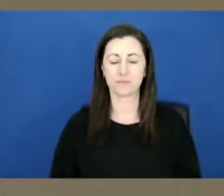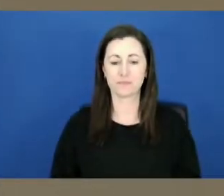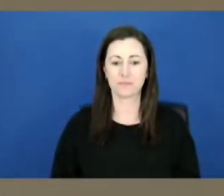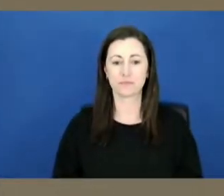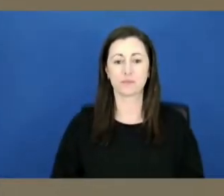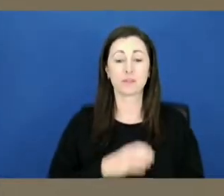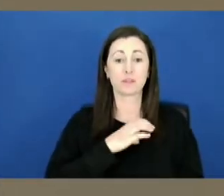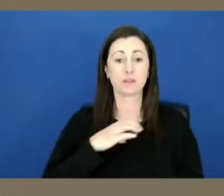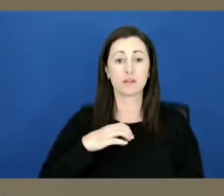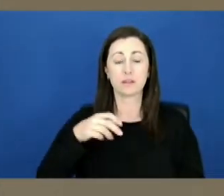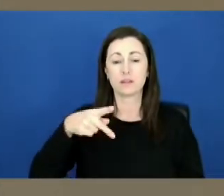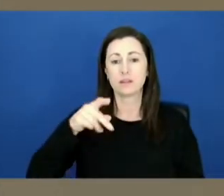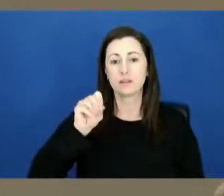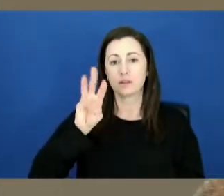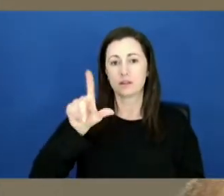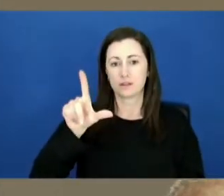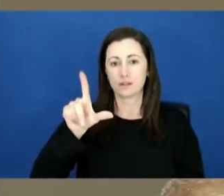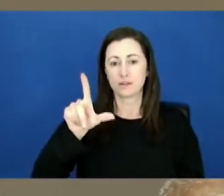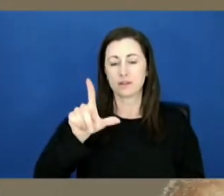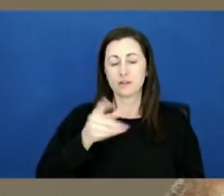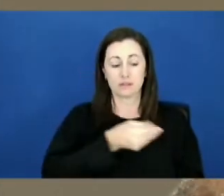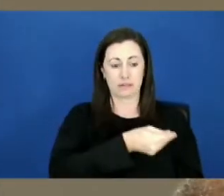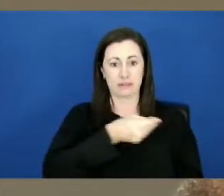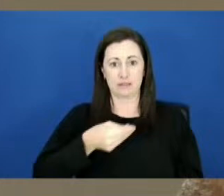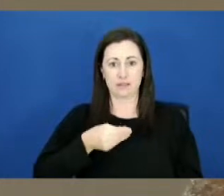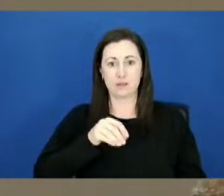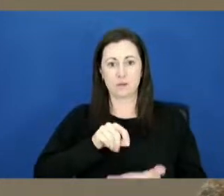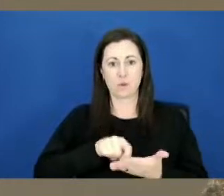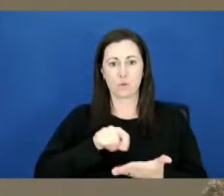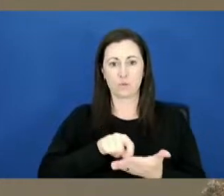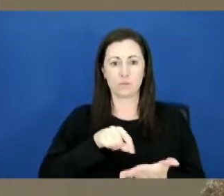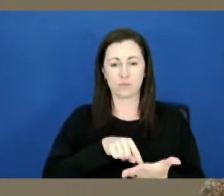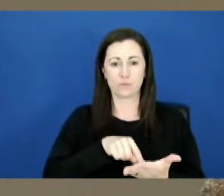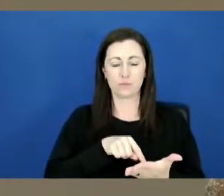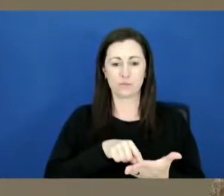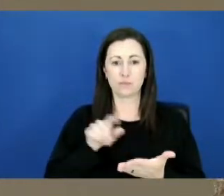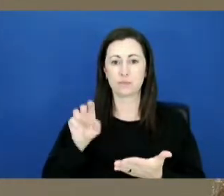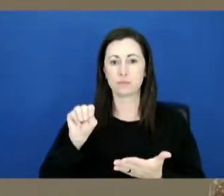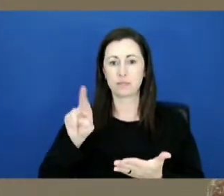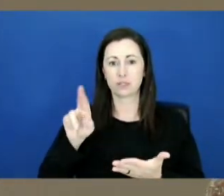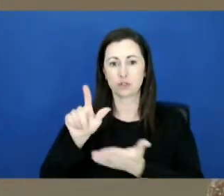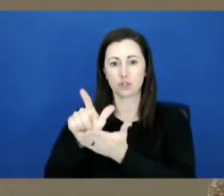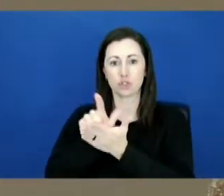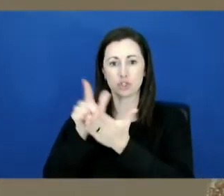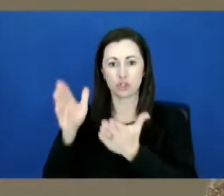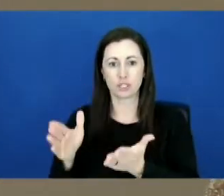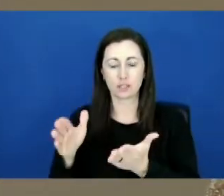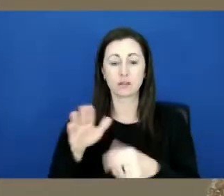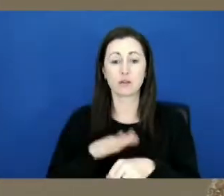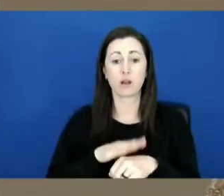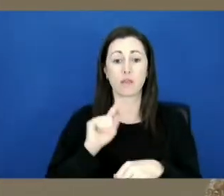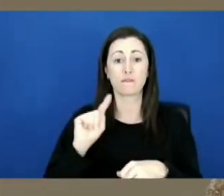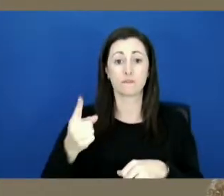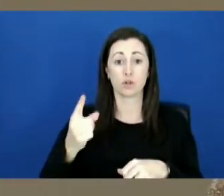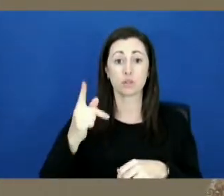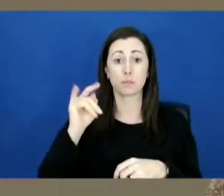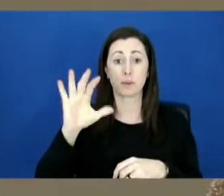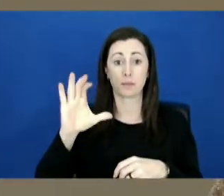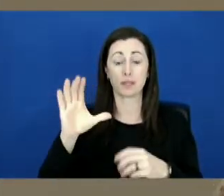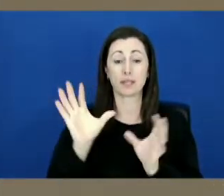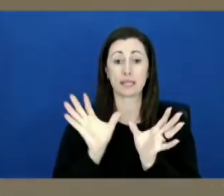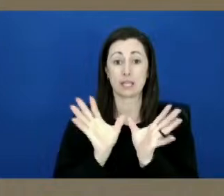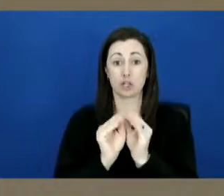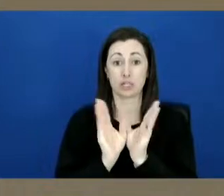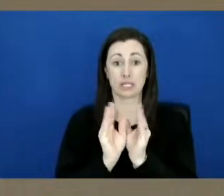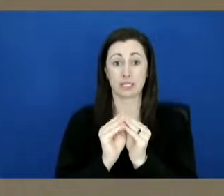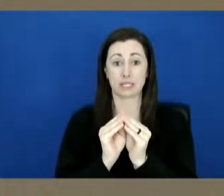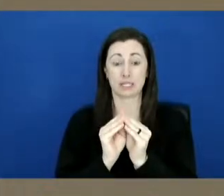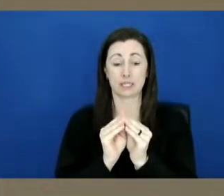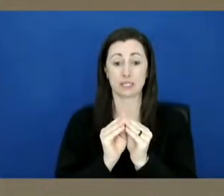IT'S REAL COMPETITION.